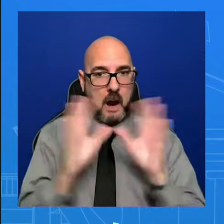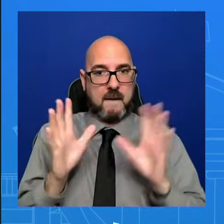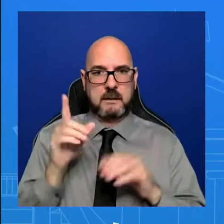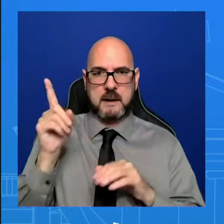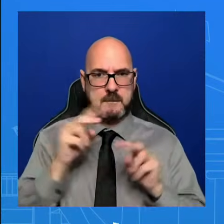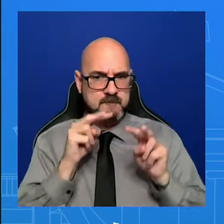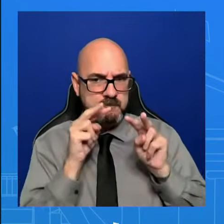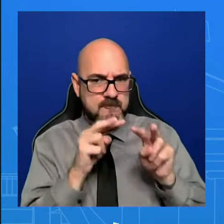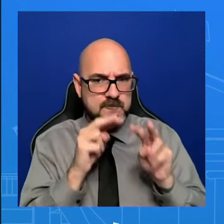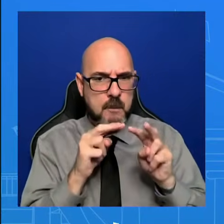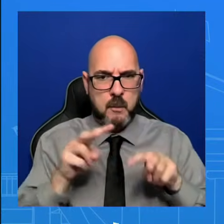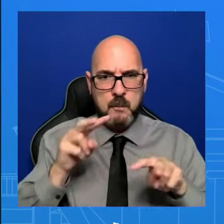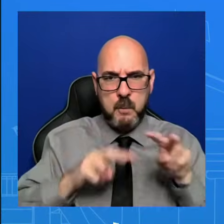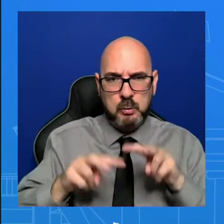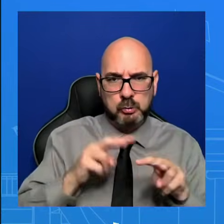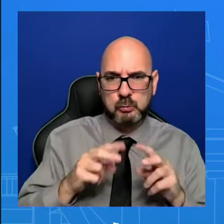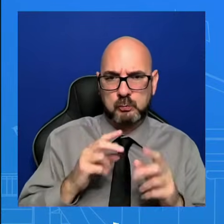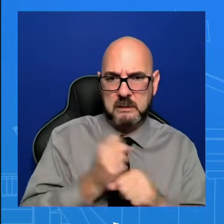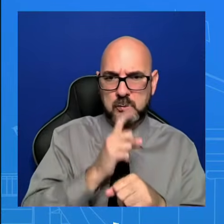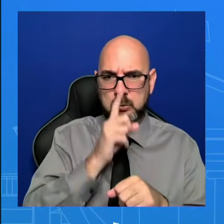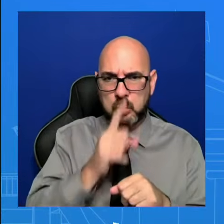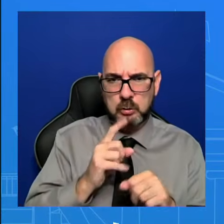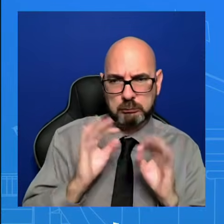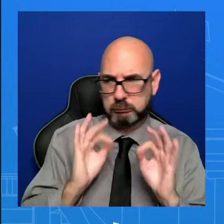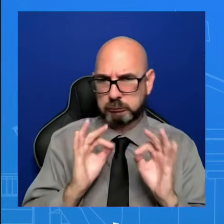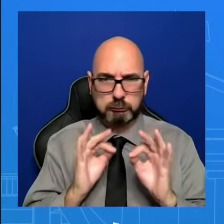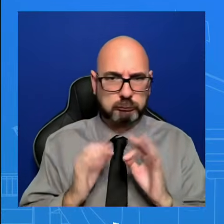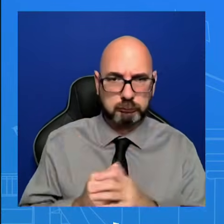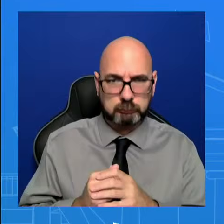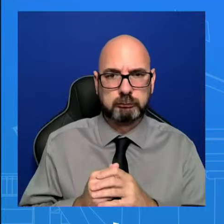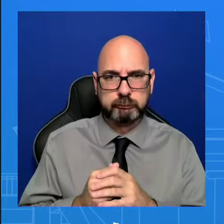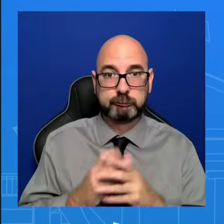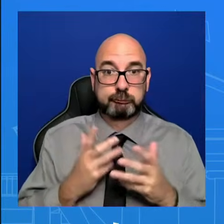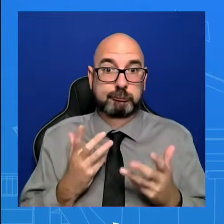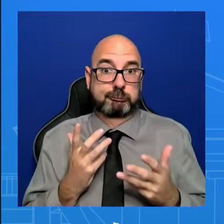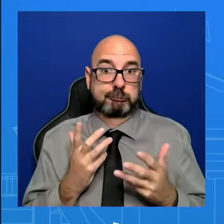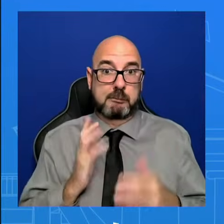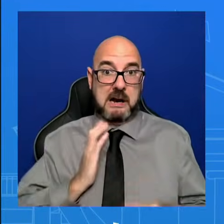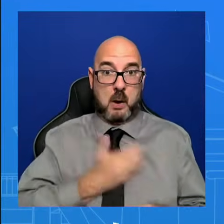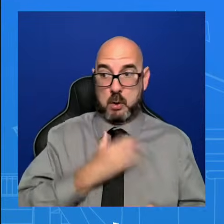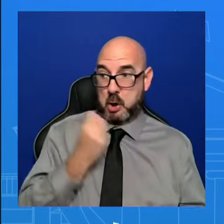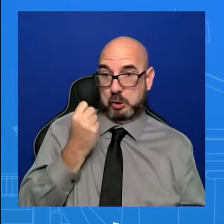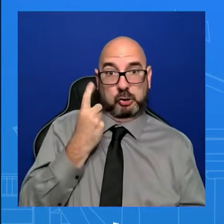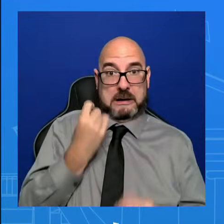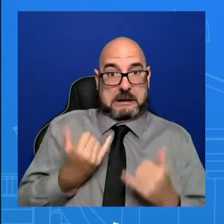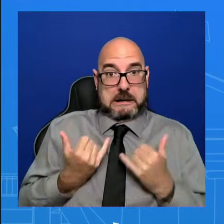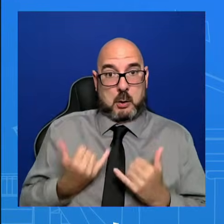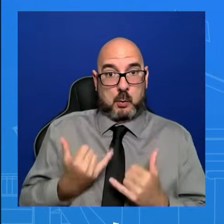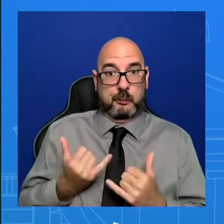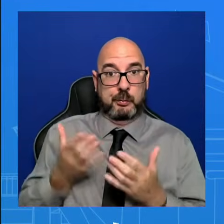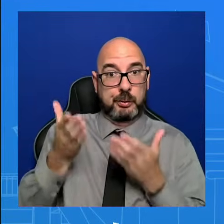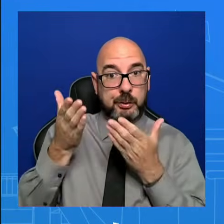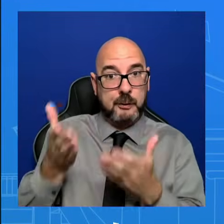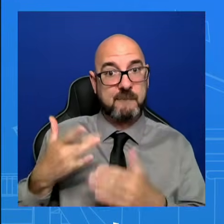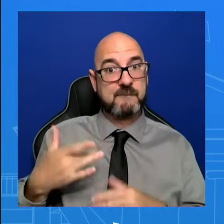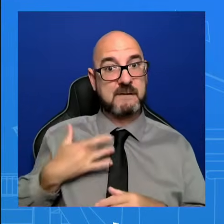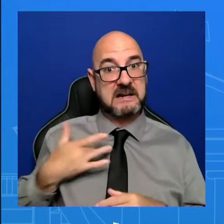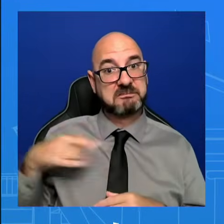As far as -- as far as we understand it to be is that they believe that milk and -- and consuming meat is safe.